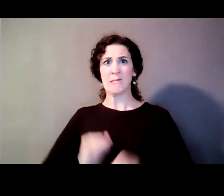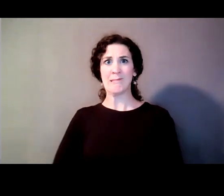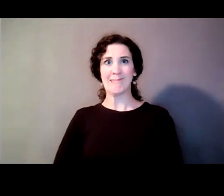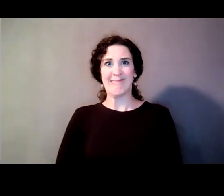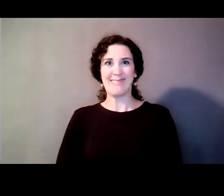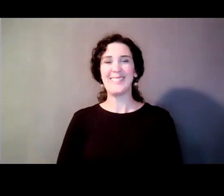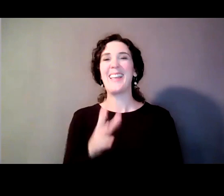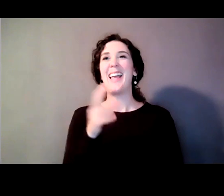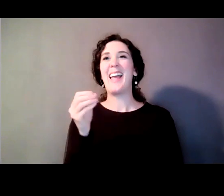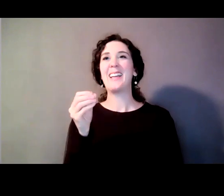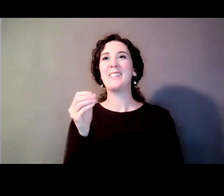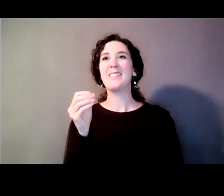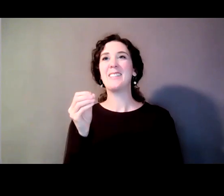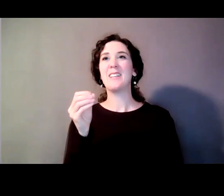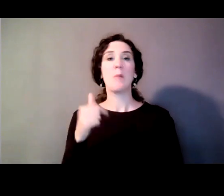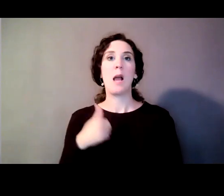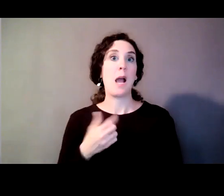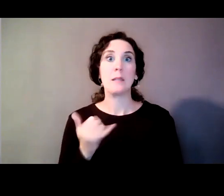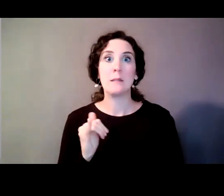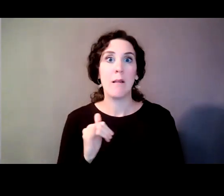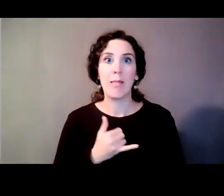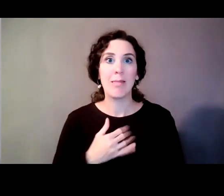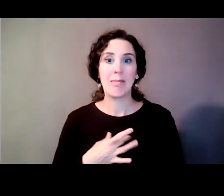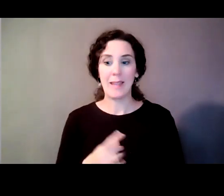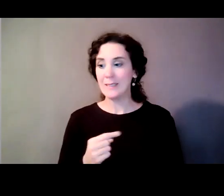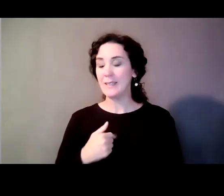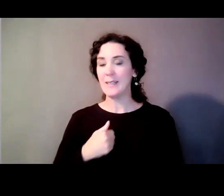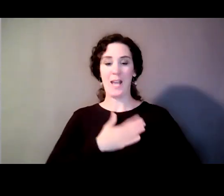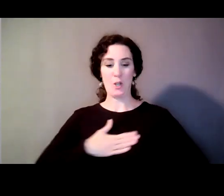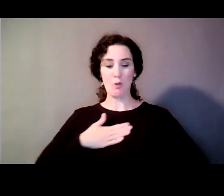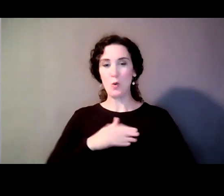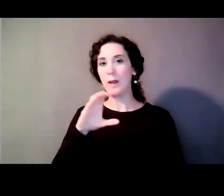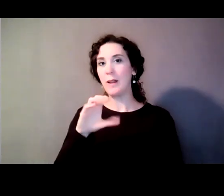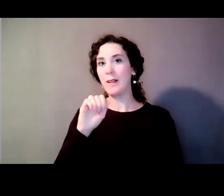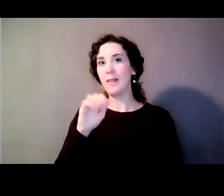And I liked it nonetheless and I enjoyed the caffeine that it gave me, but it really wasn't